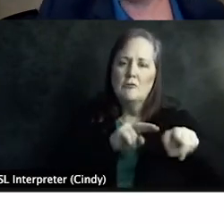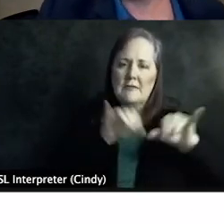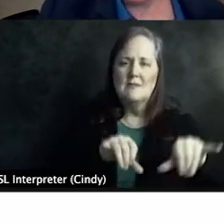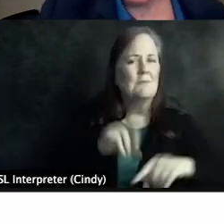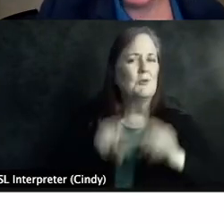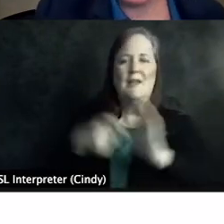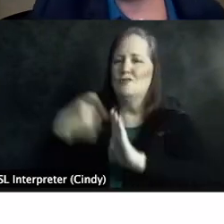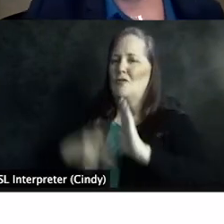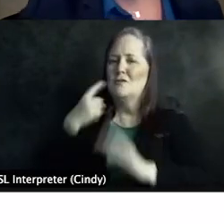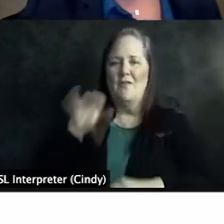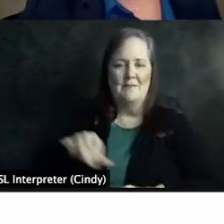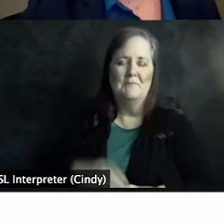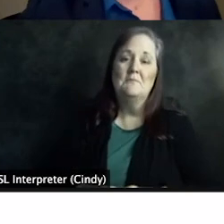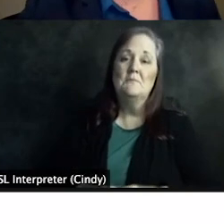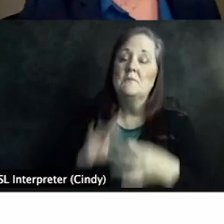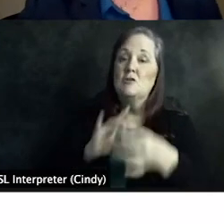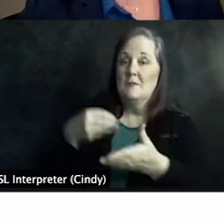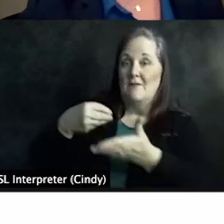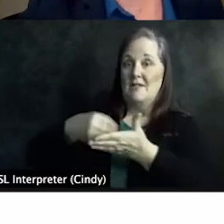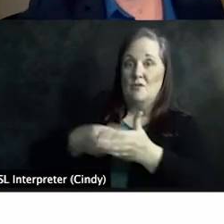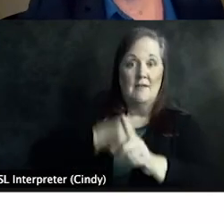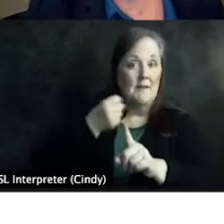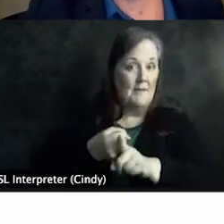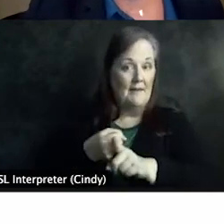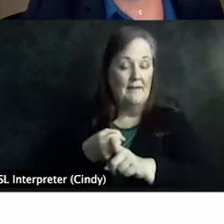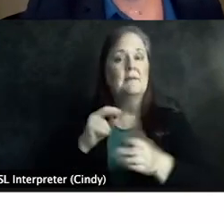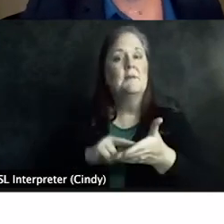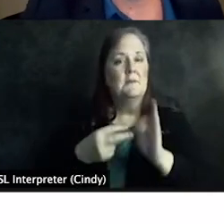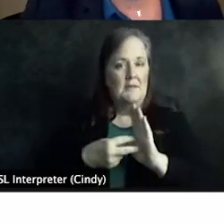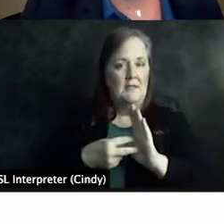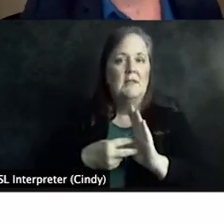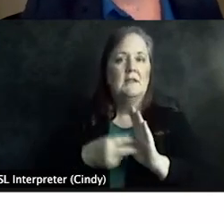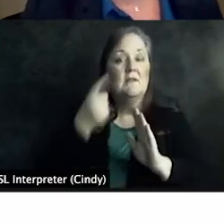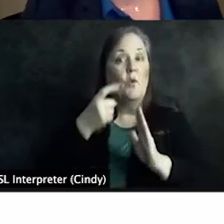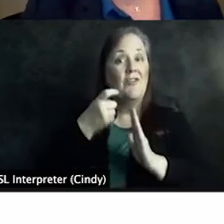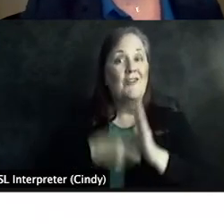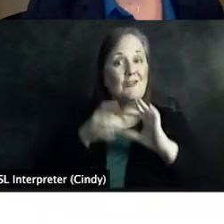The Farm Bureau, and then of course, the bail agents, right,? Because essentially what this would do is do away